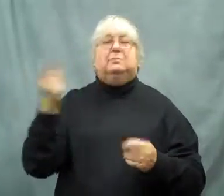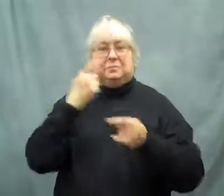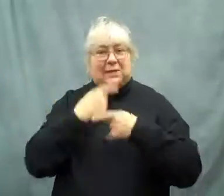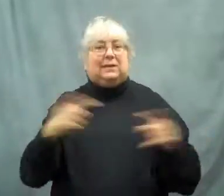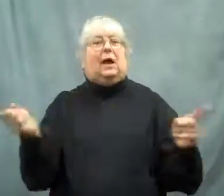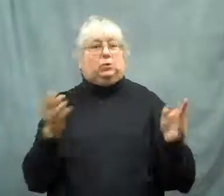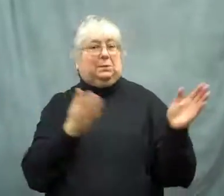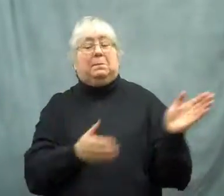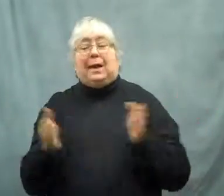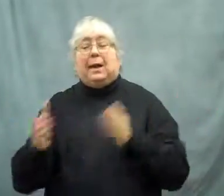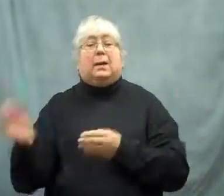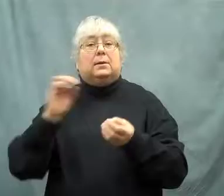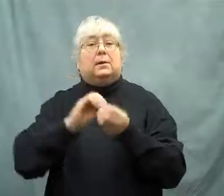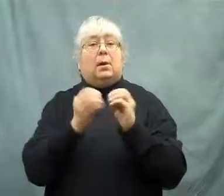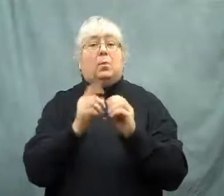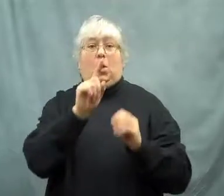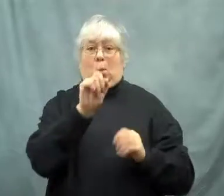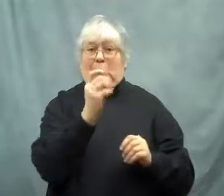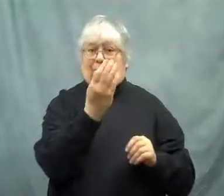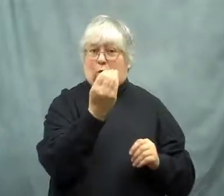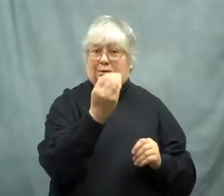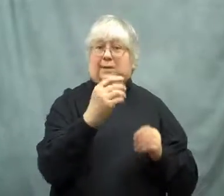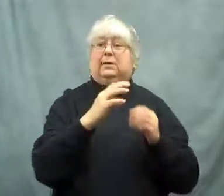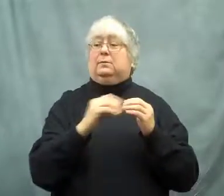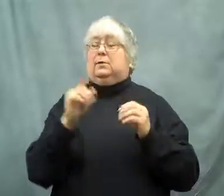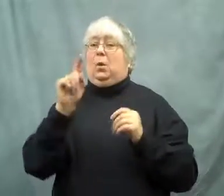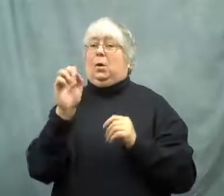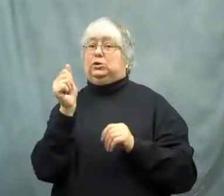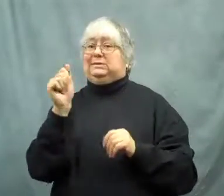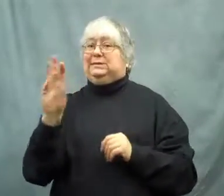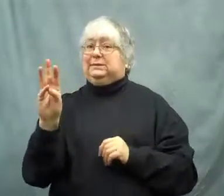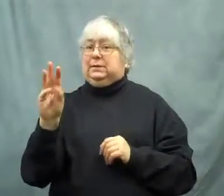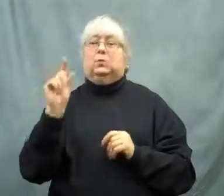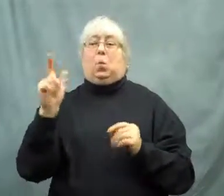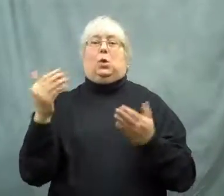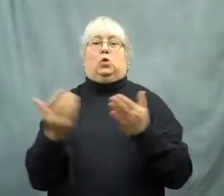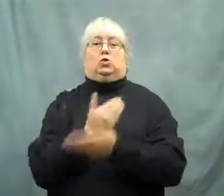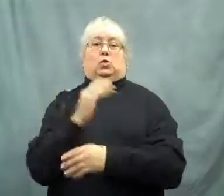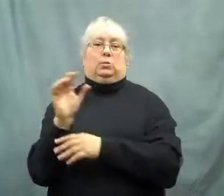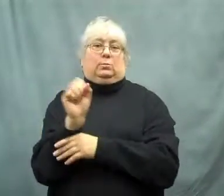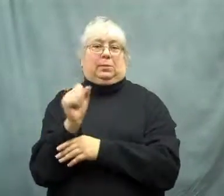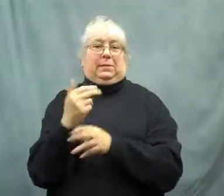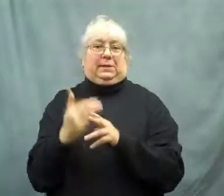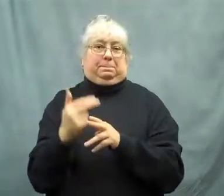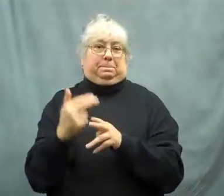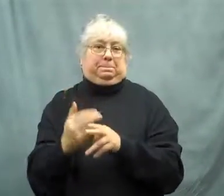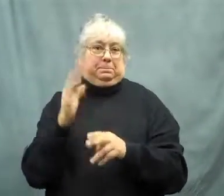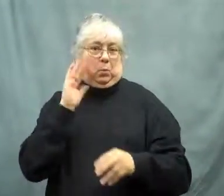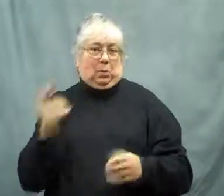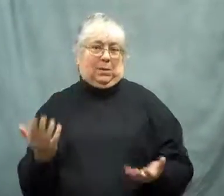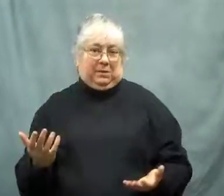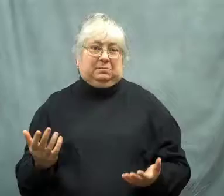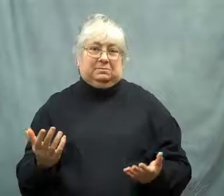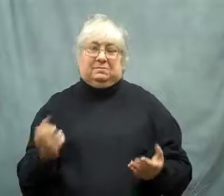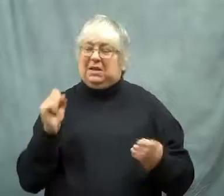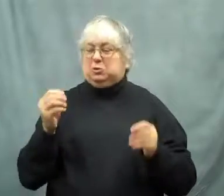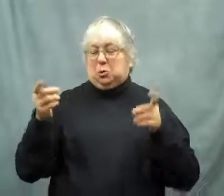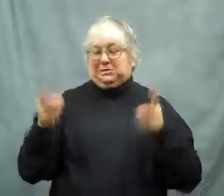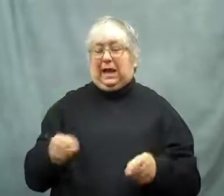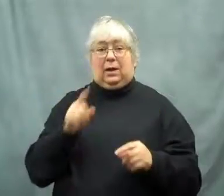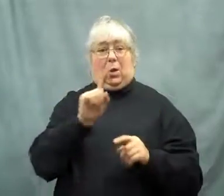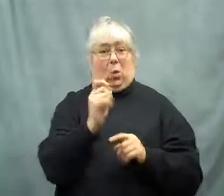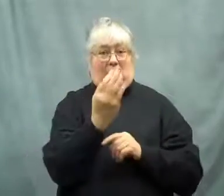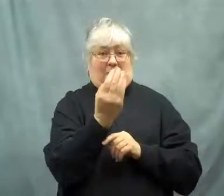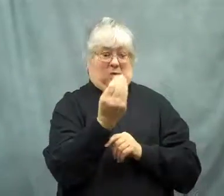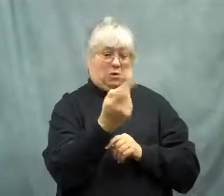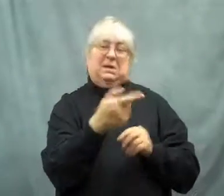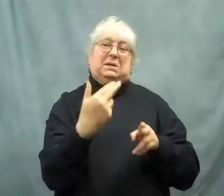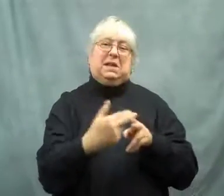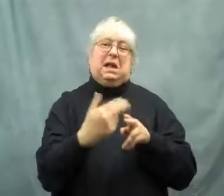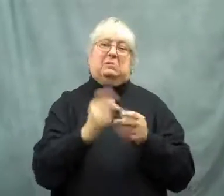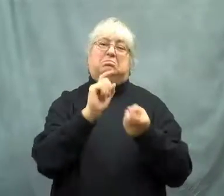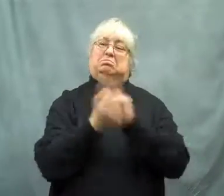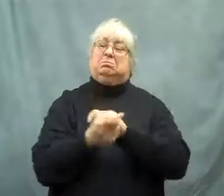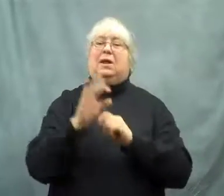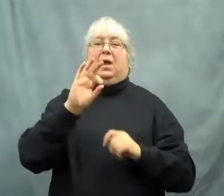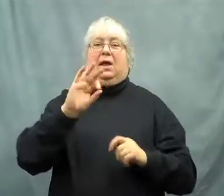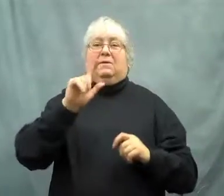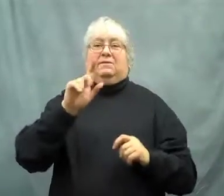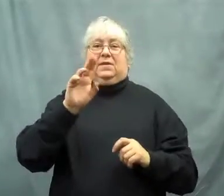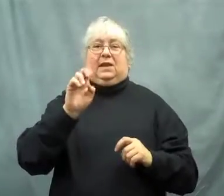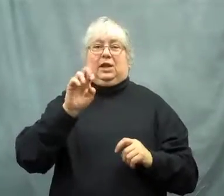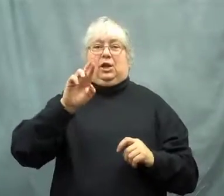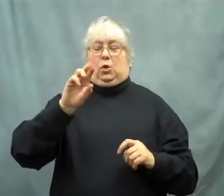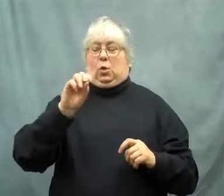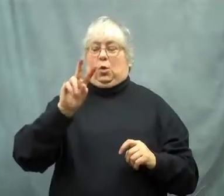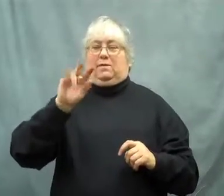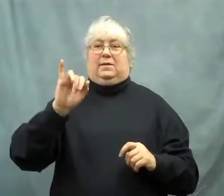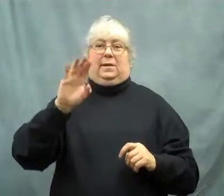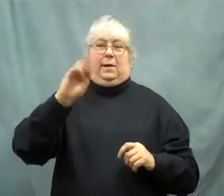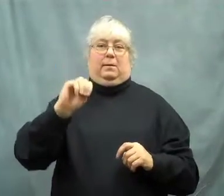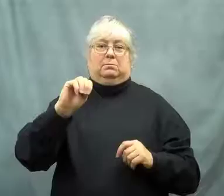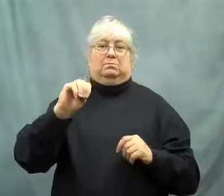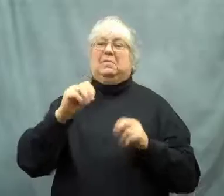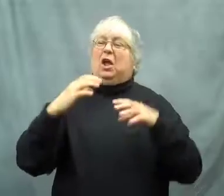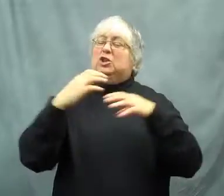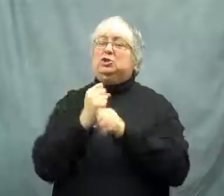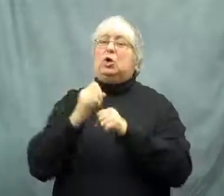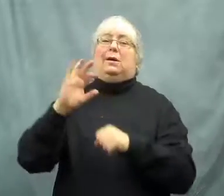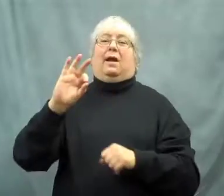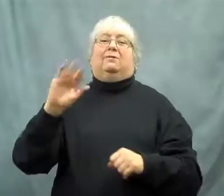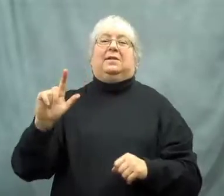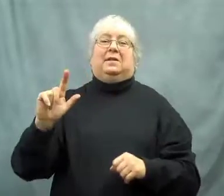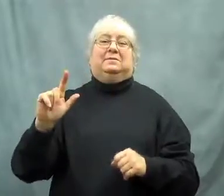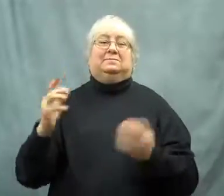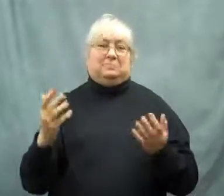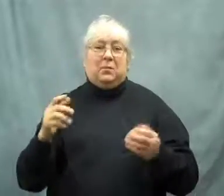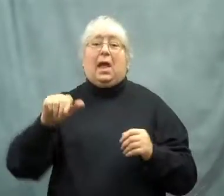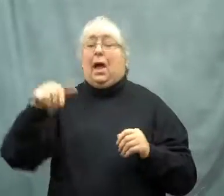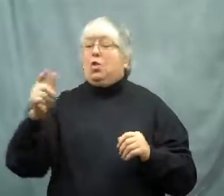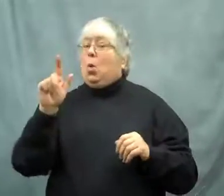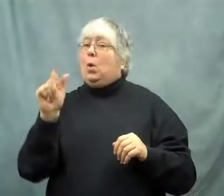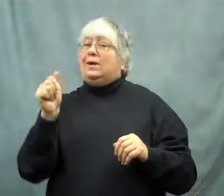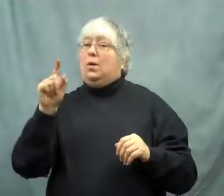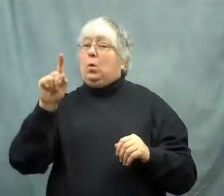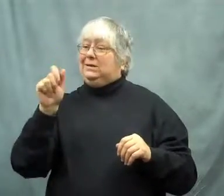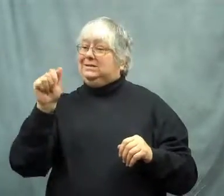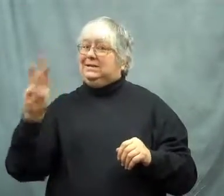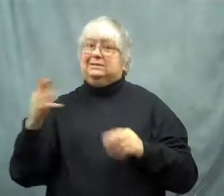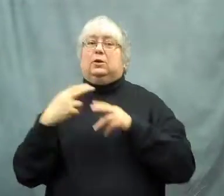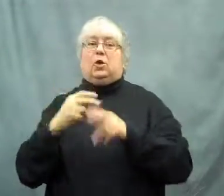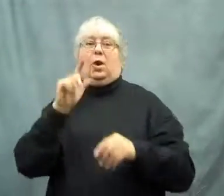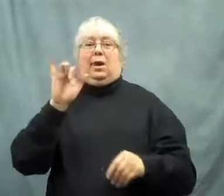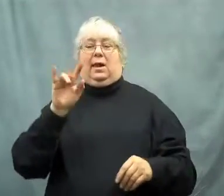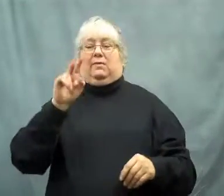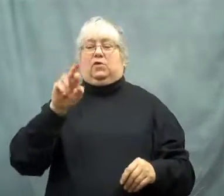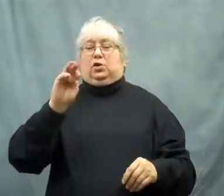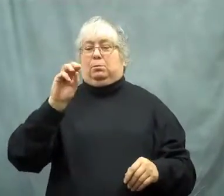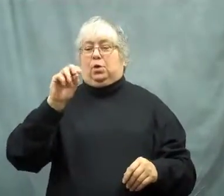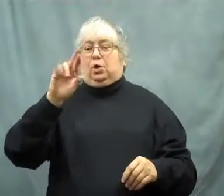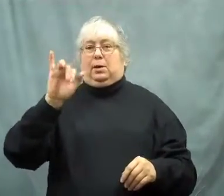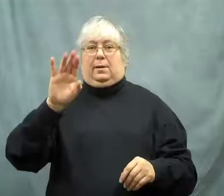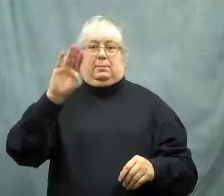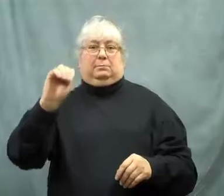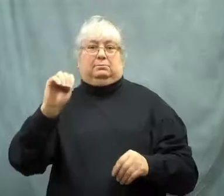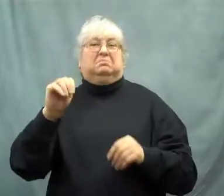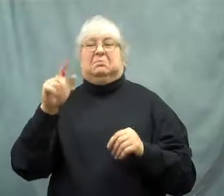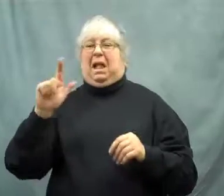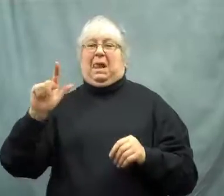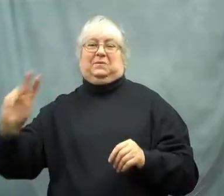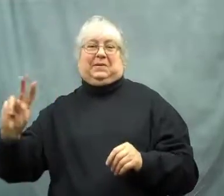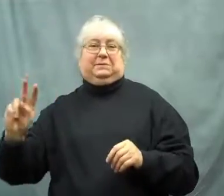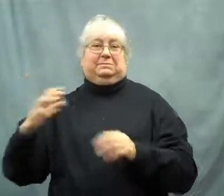Elements 1 through 94 are naturally occurring elements found in the environment.